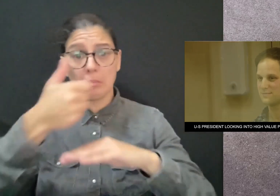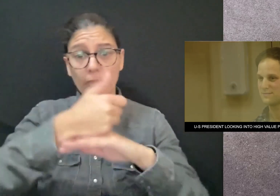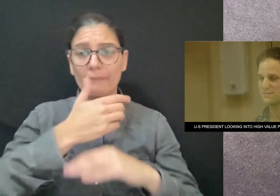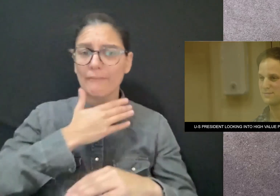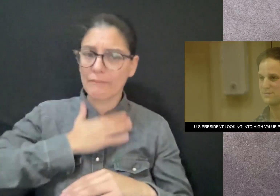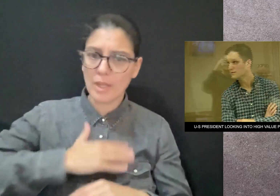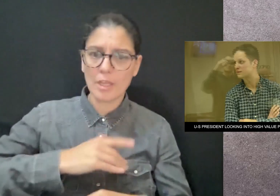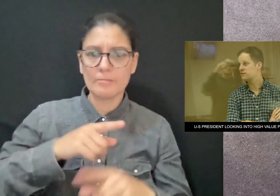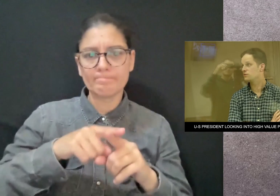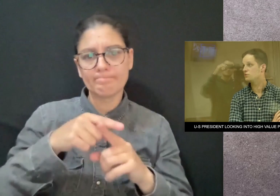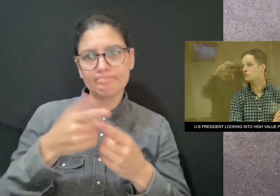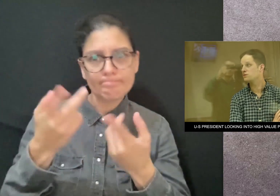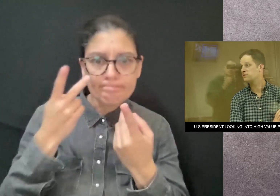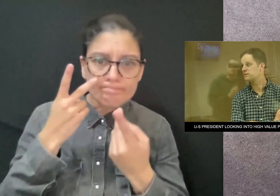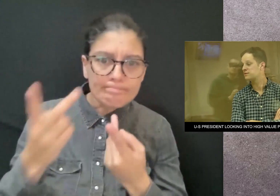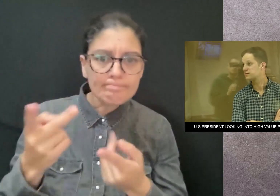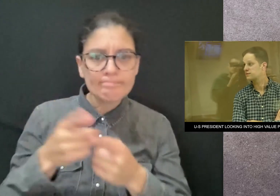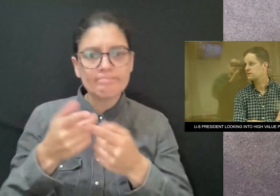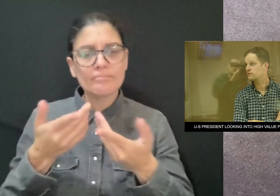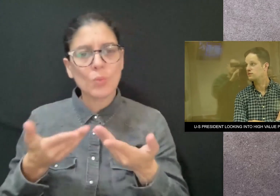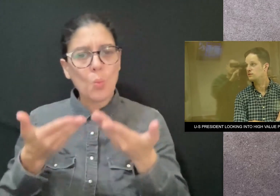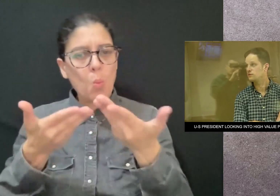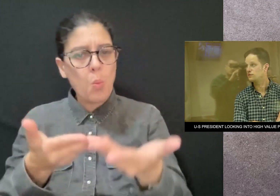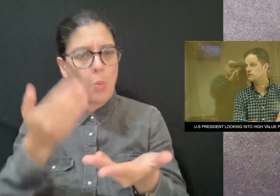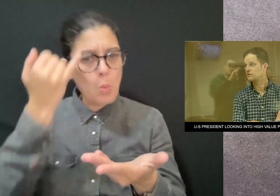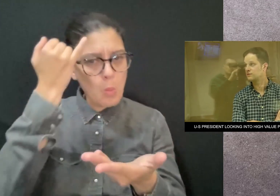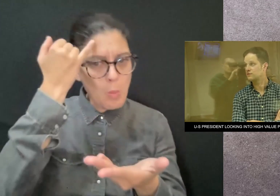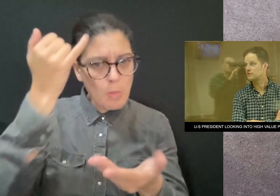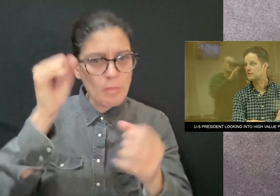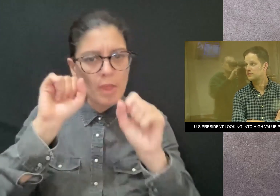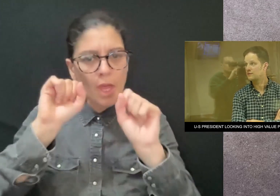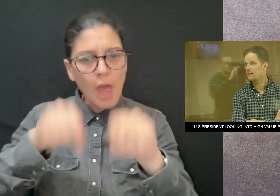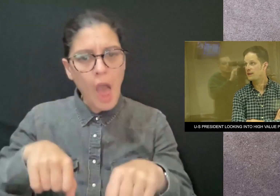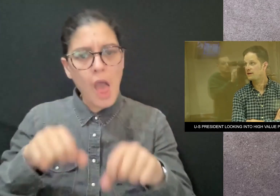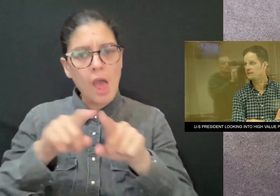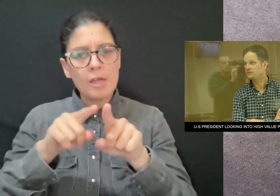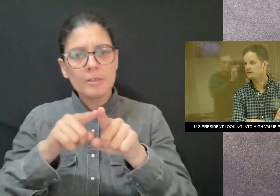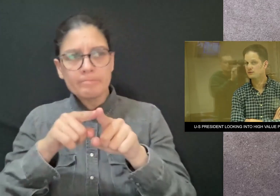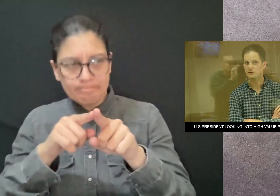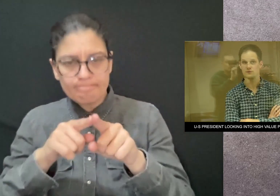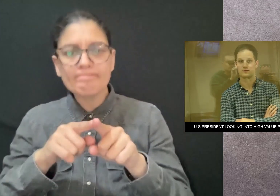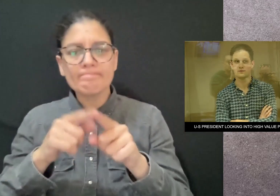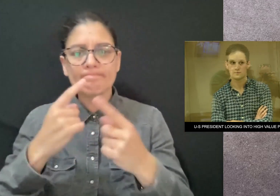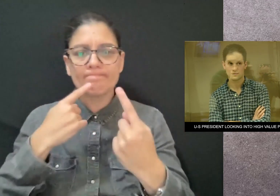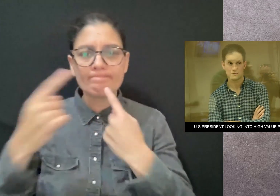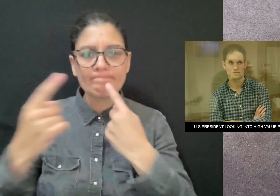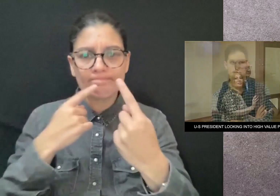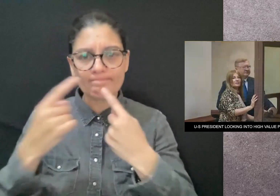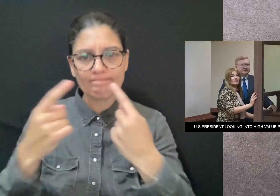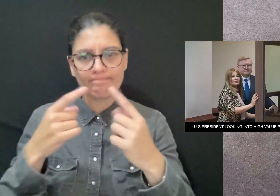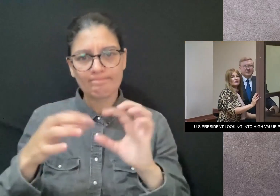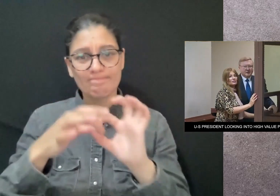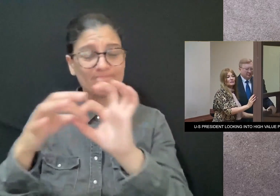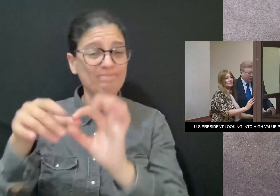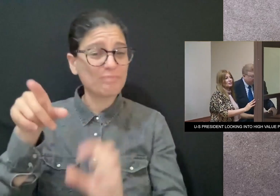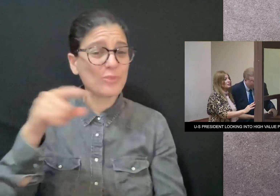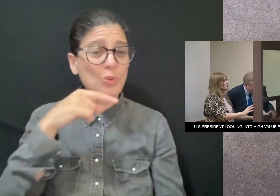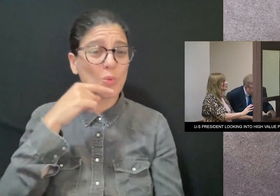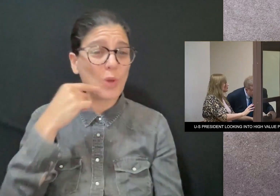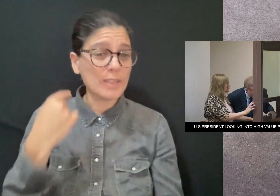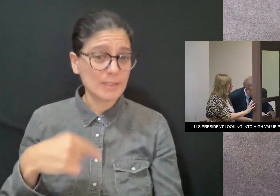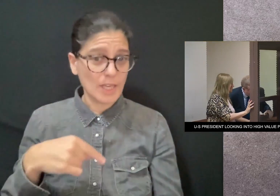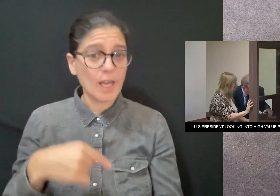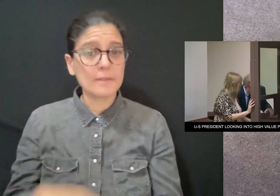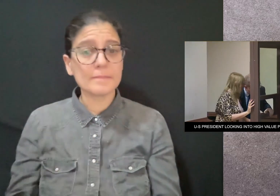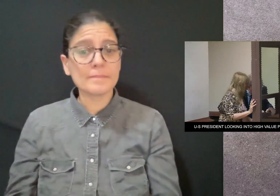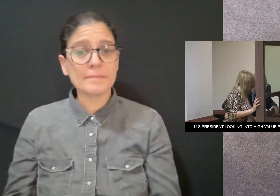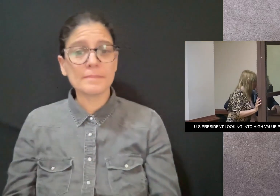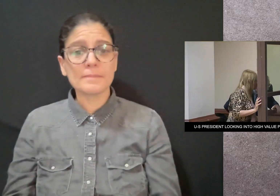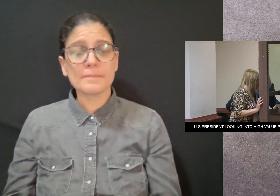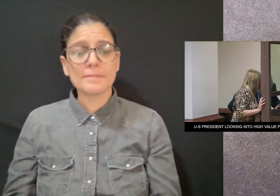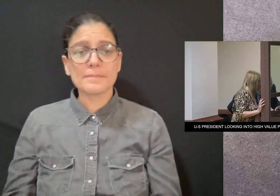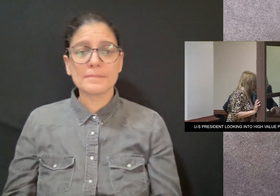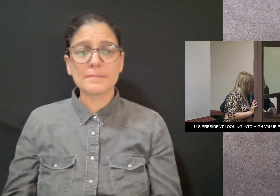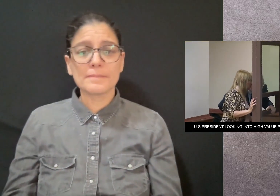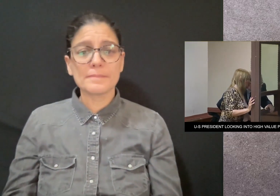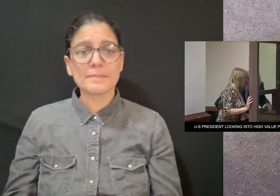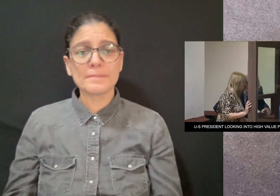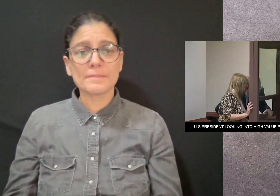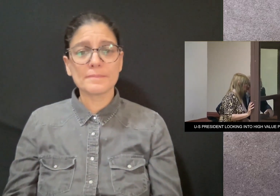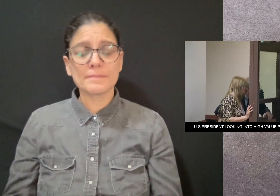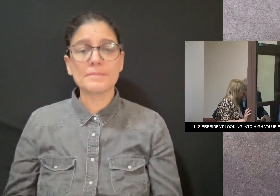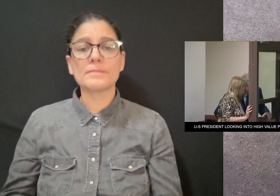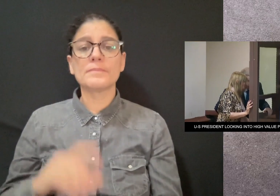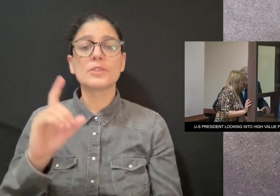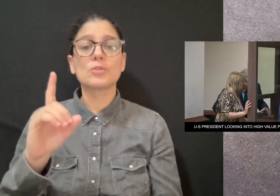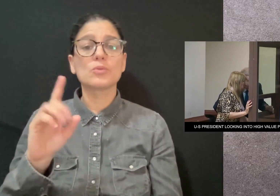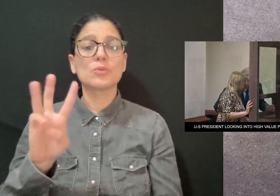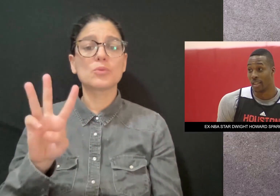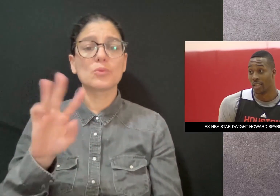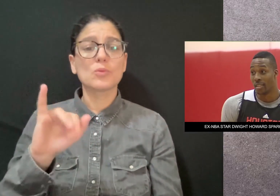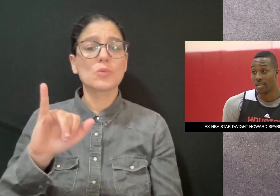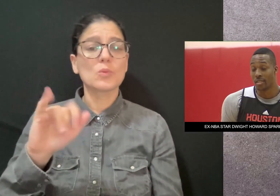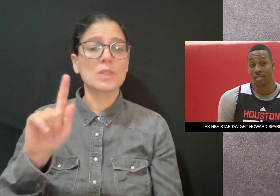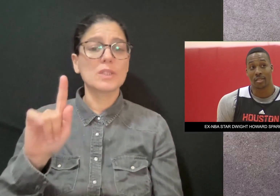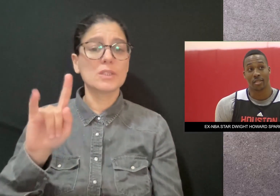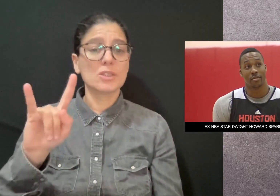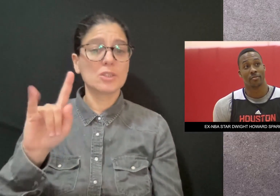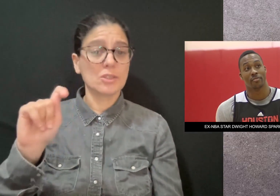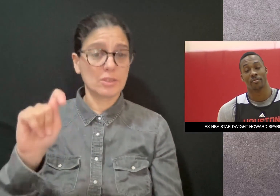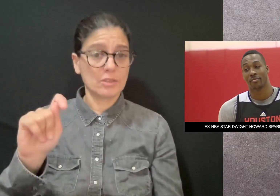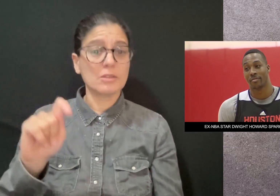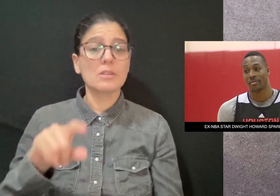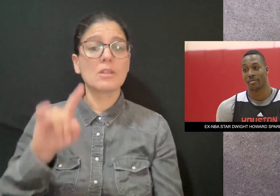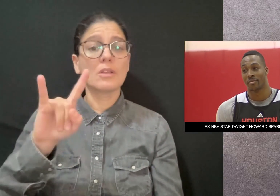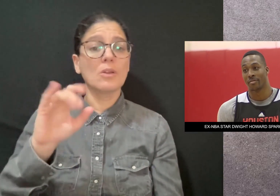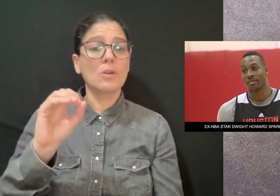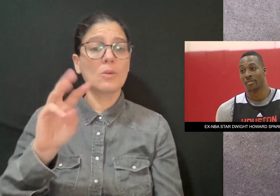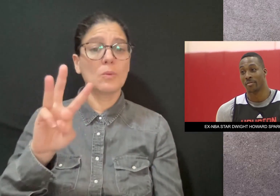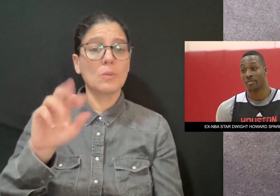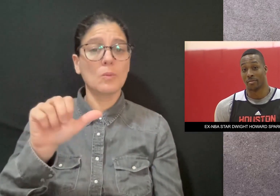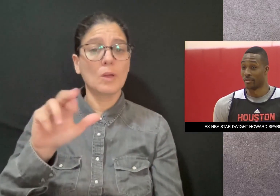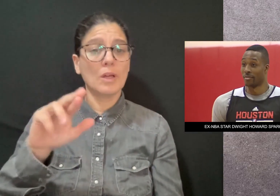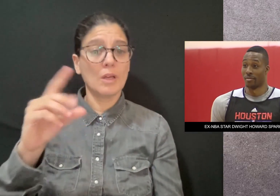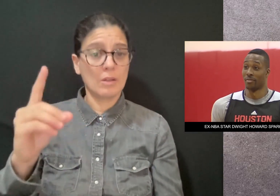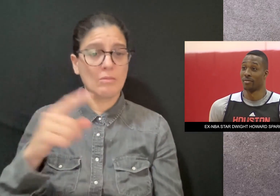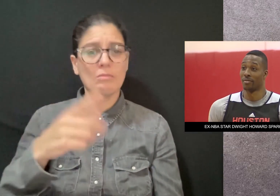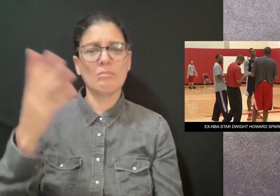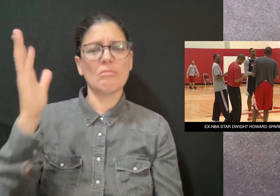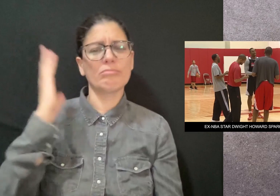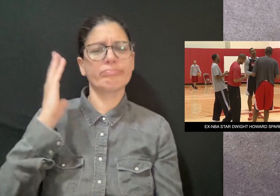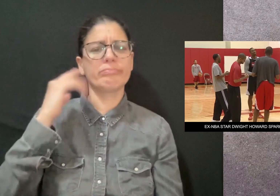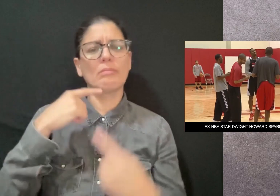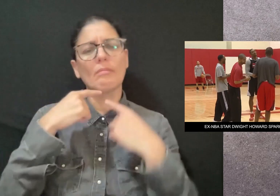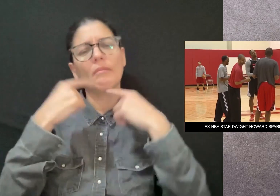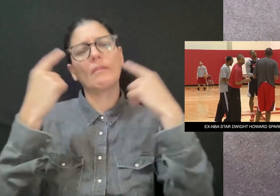wants to know any creative offers that could pique Russia's interest